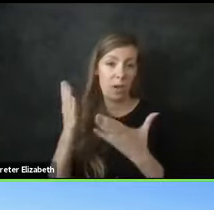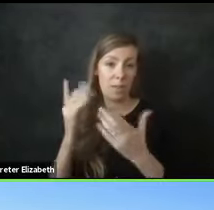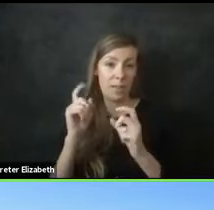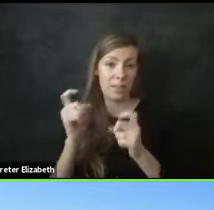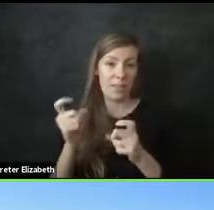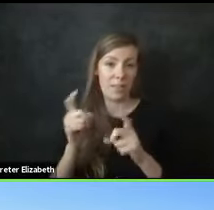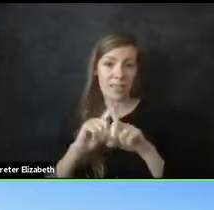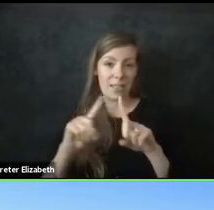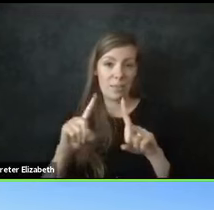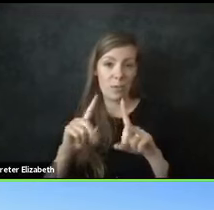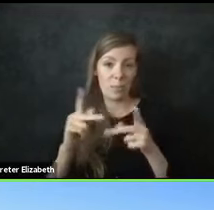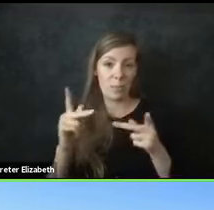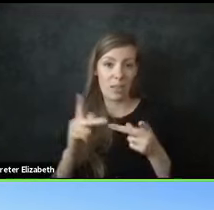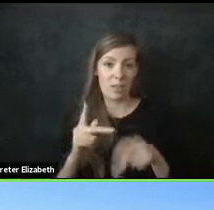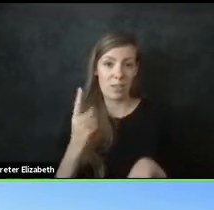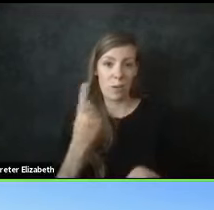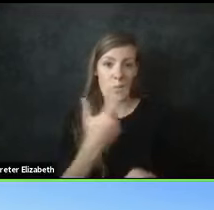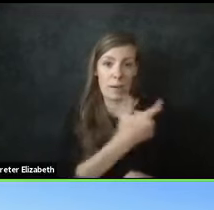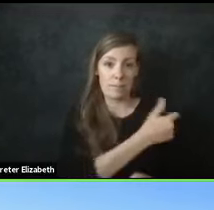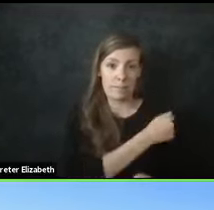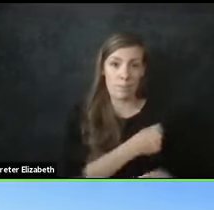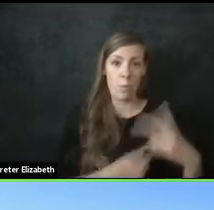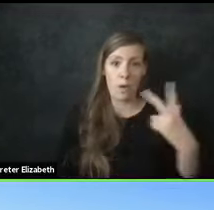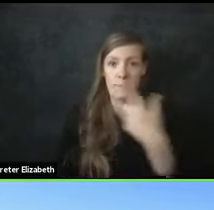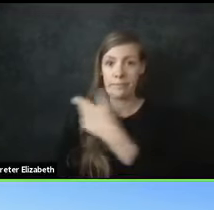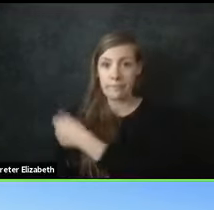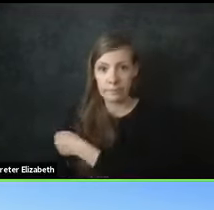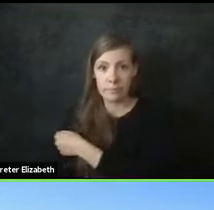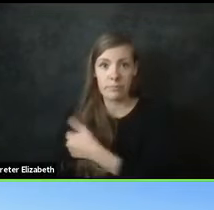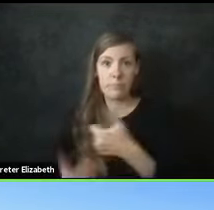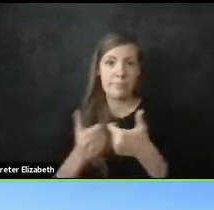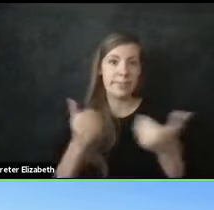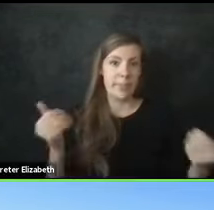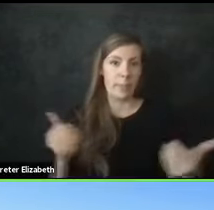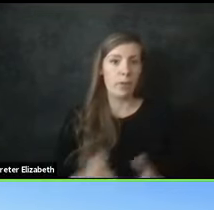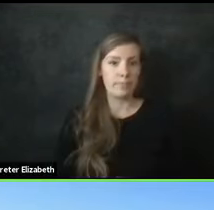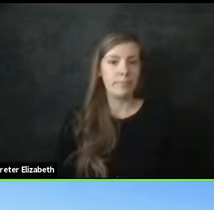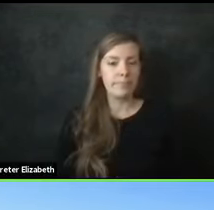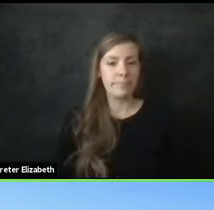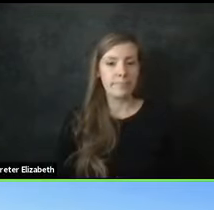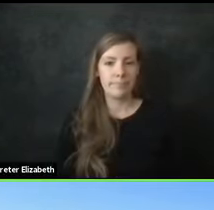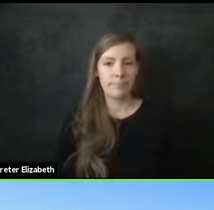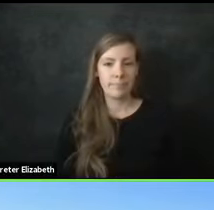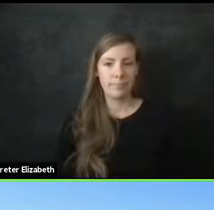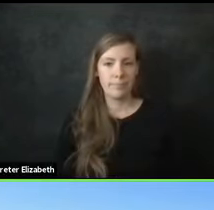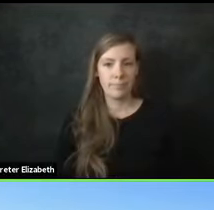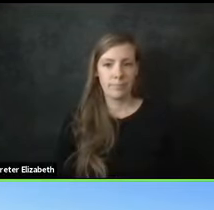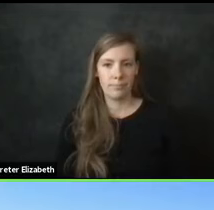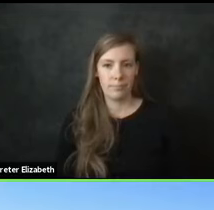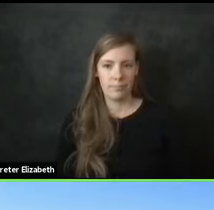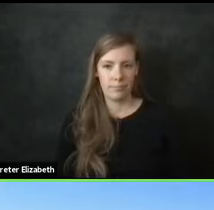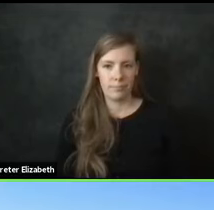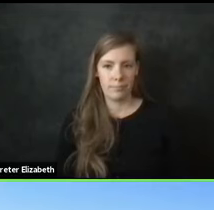So one shot in one arm, one in the other arm separate them that way. But otherwise, yes, they can be given on the same day.